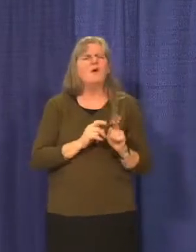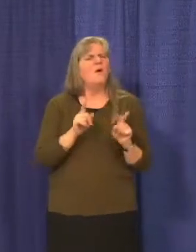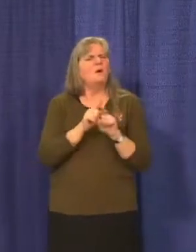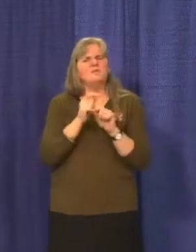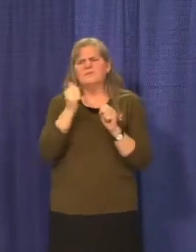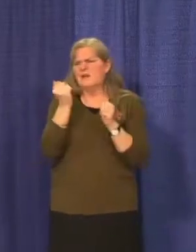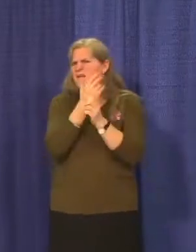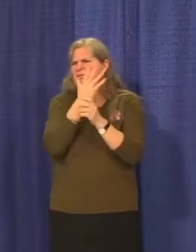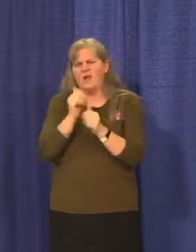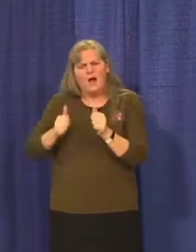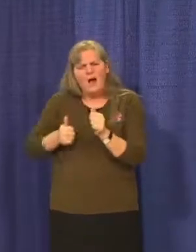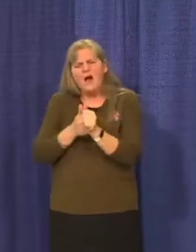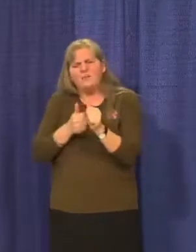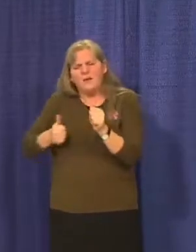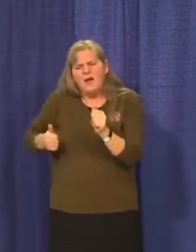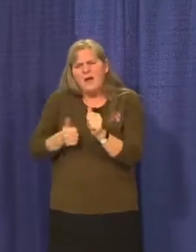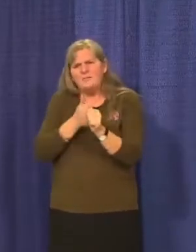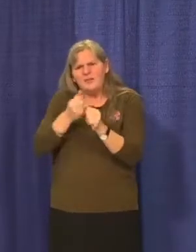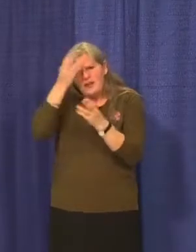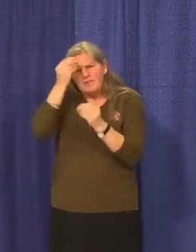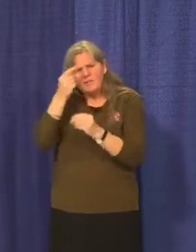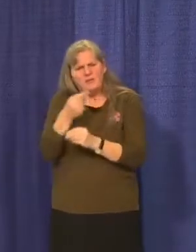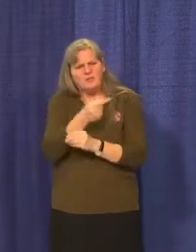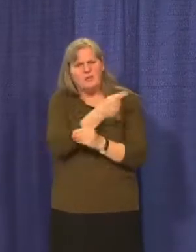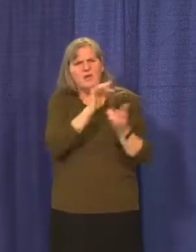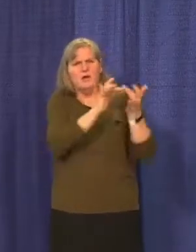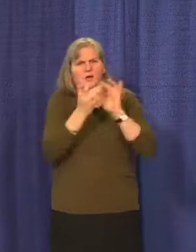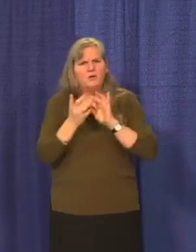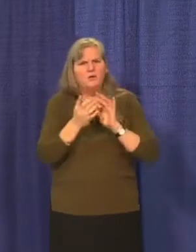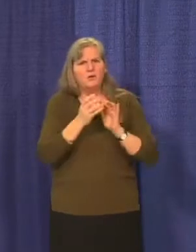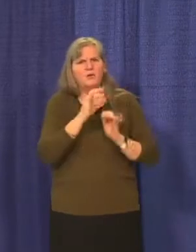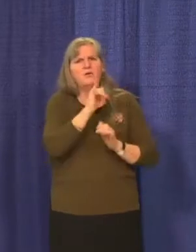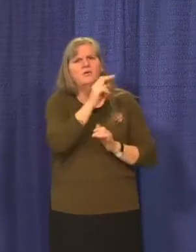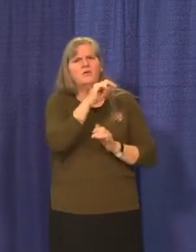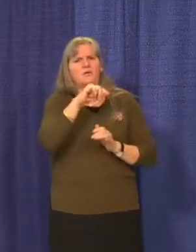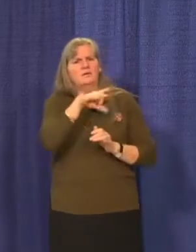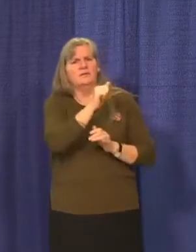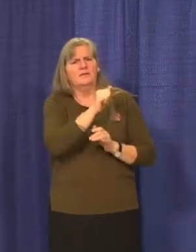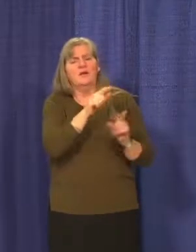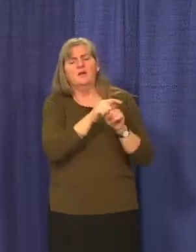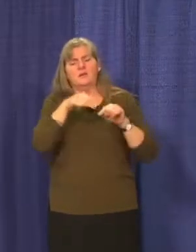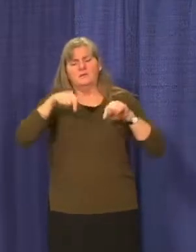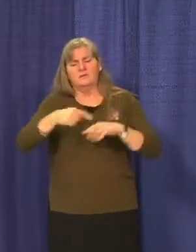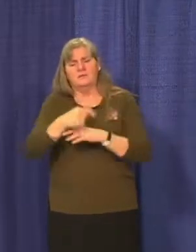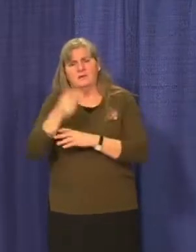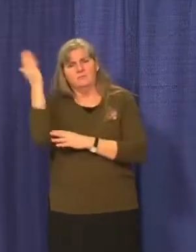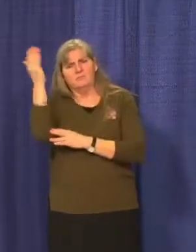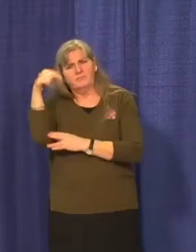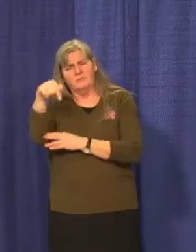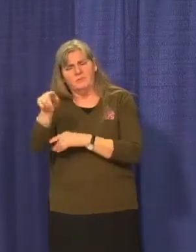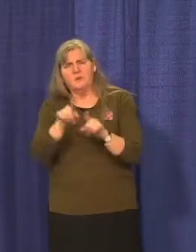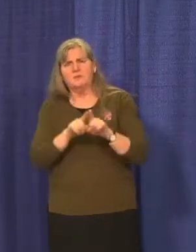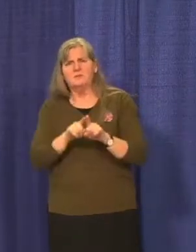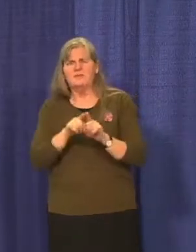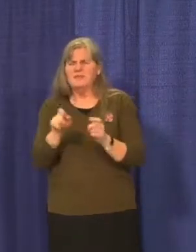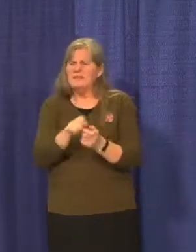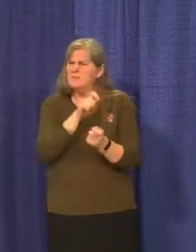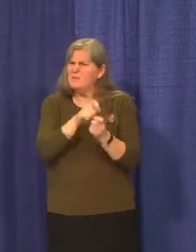information on Yukon.ca and at these weekly updates. You can find accurate and